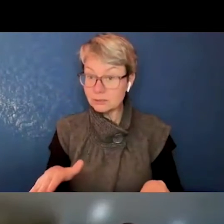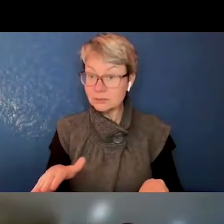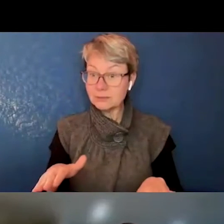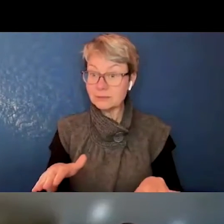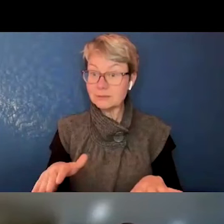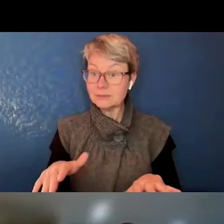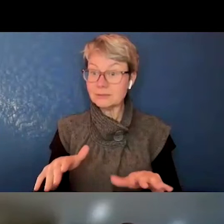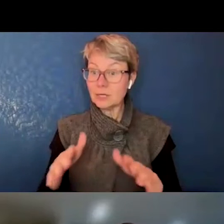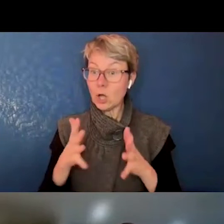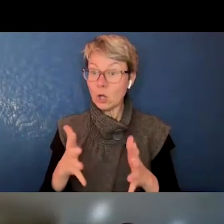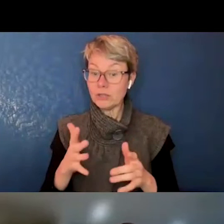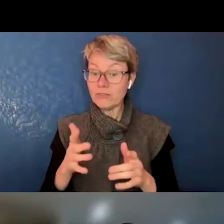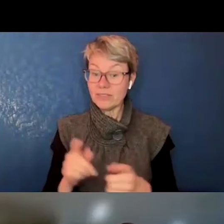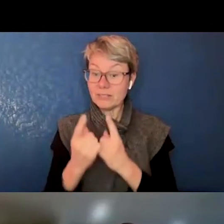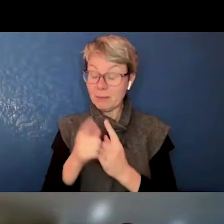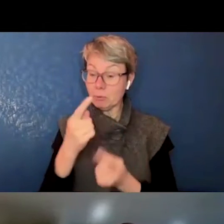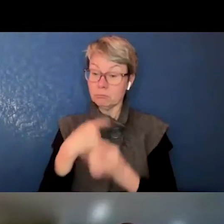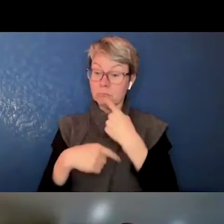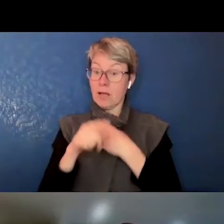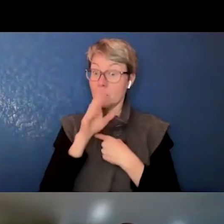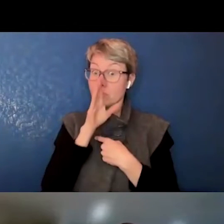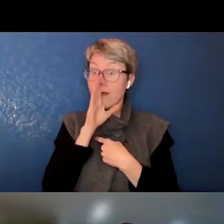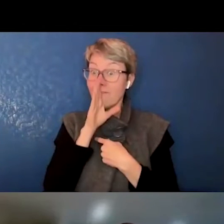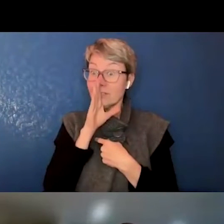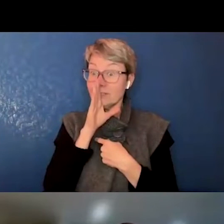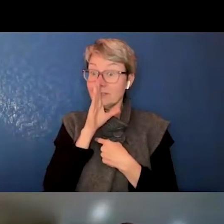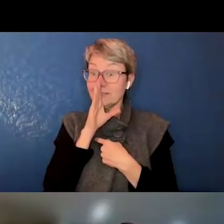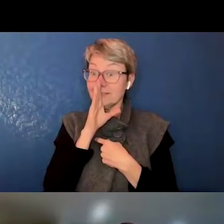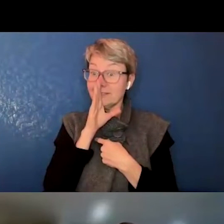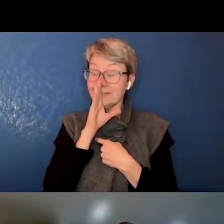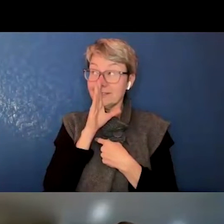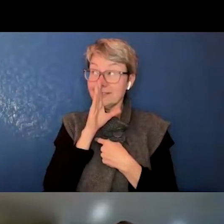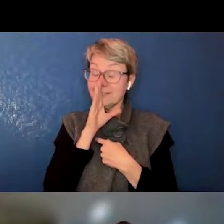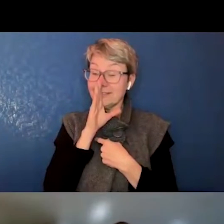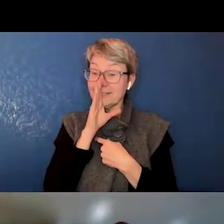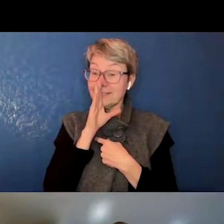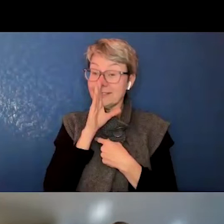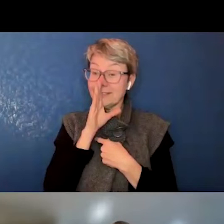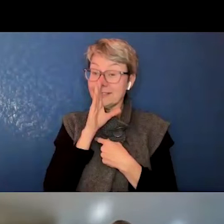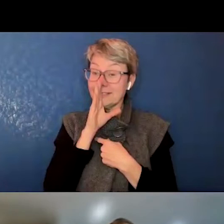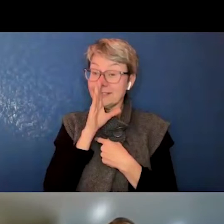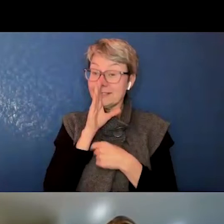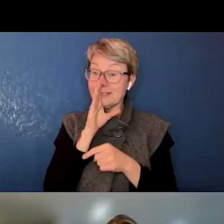things that are told to us in confidence in our appointments that um might not be clear to the